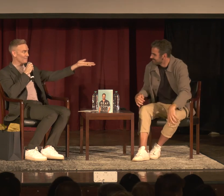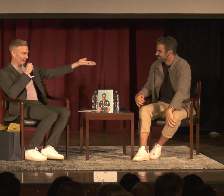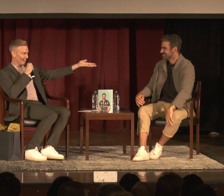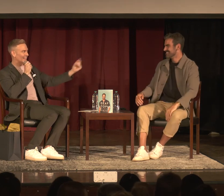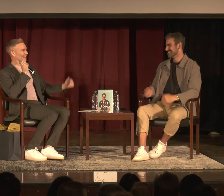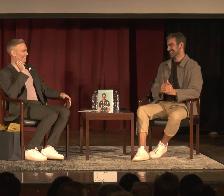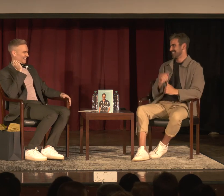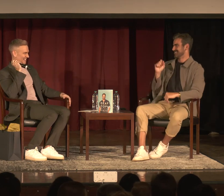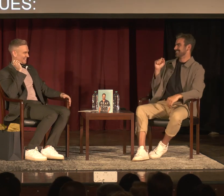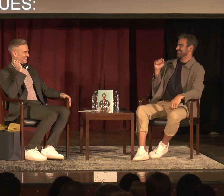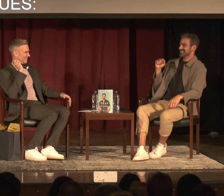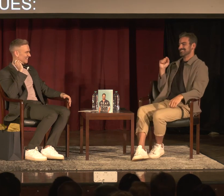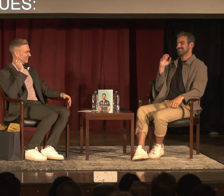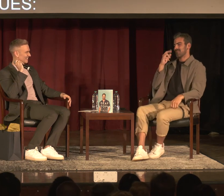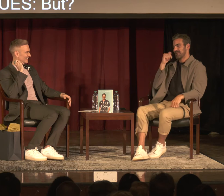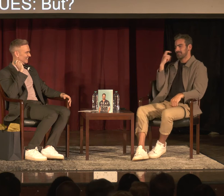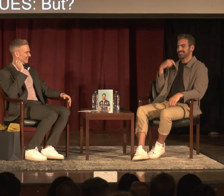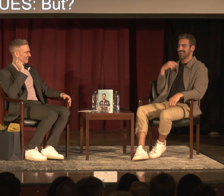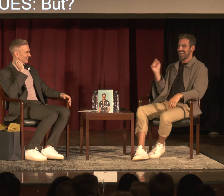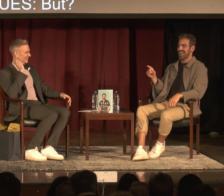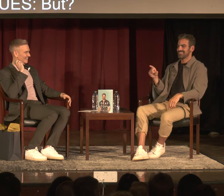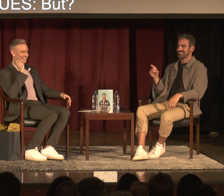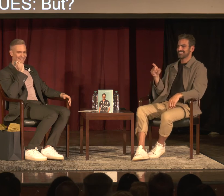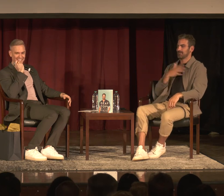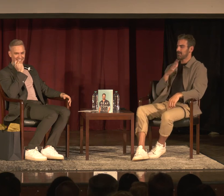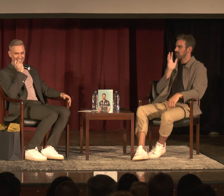But, but- Okay, so it's kind of funny.